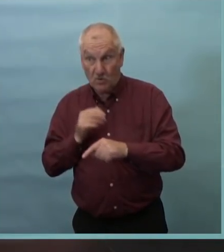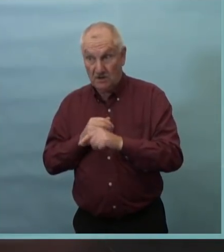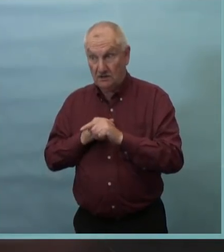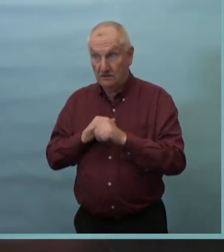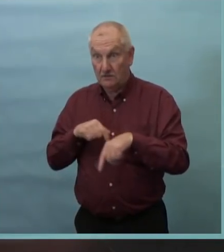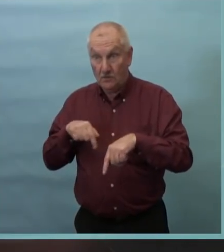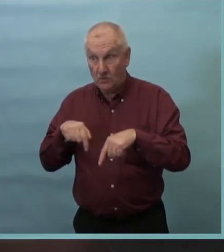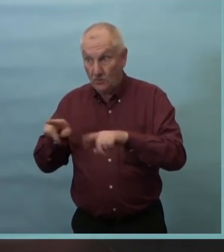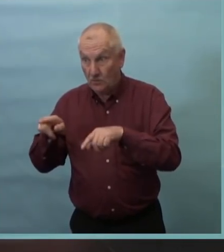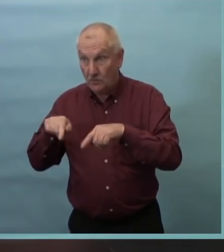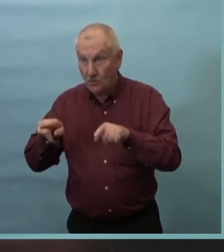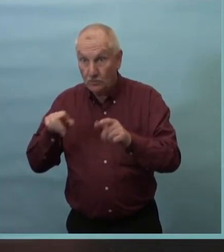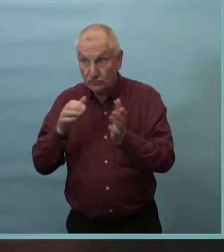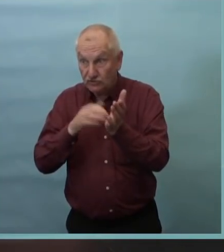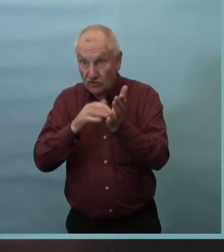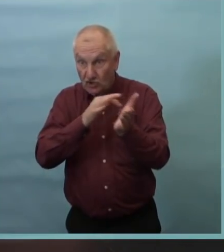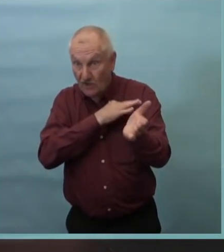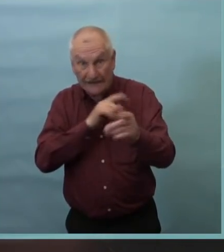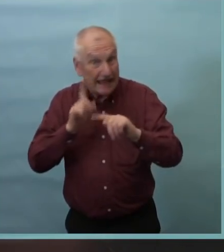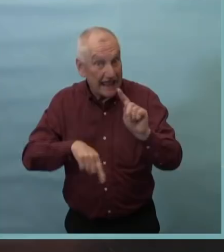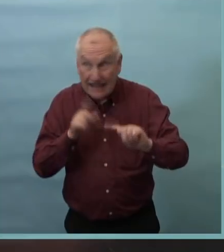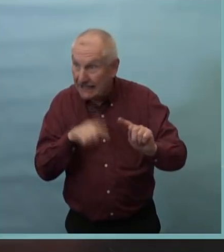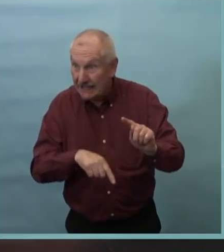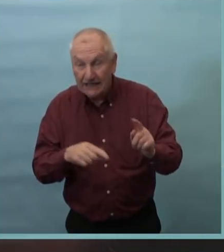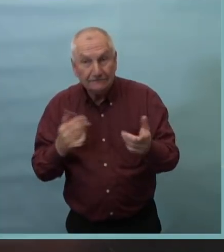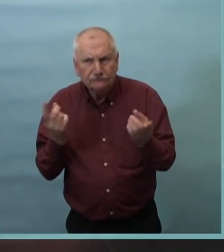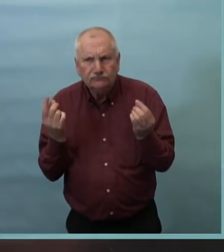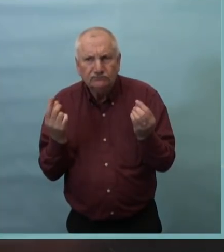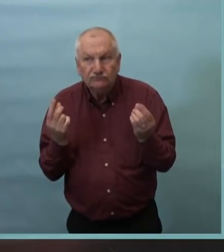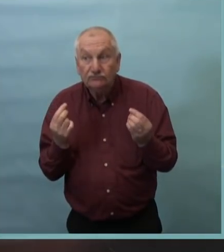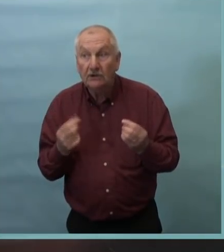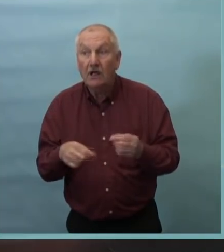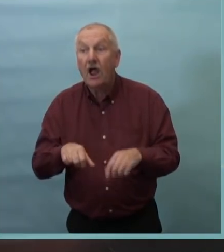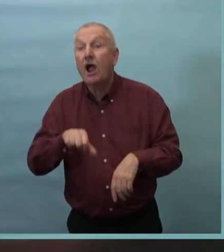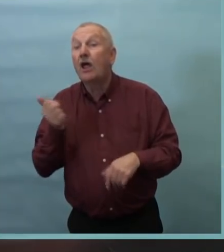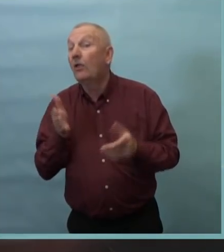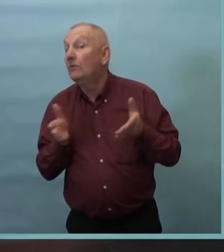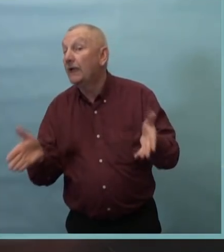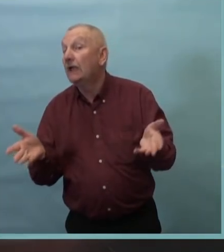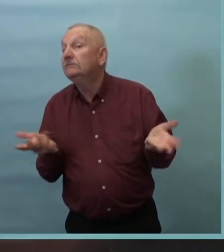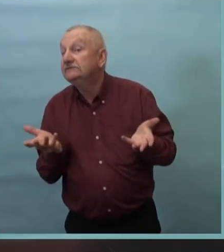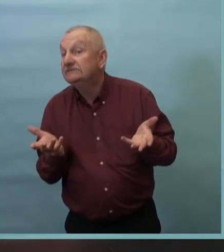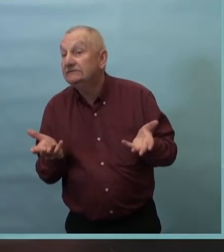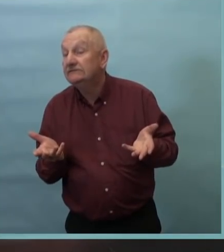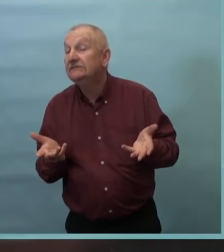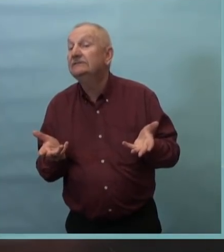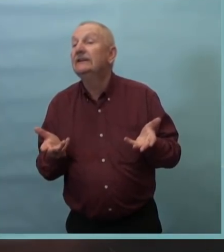to covet 19 and a significant amount of time has been spent on looking at